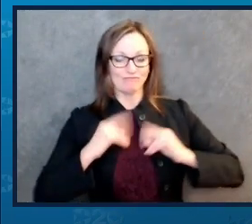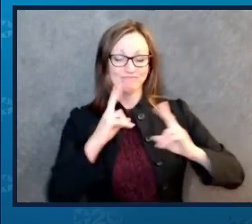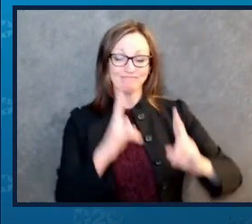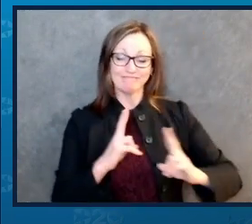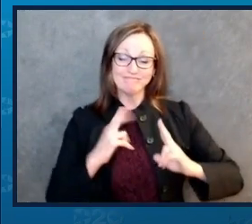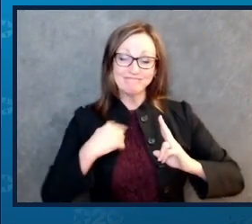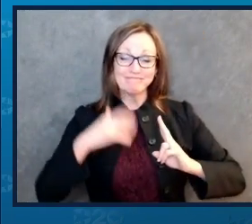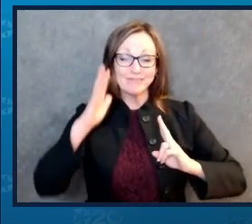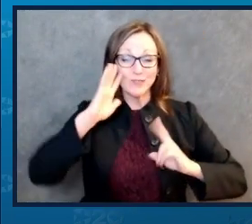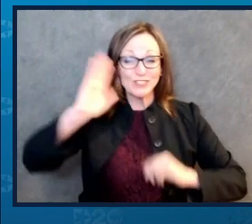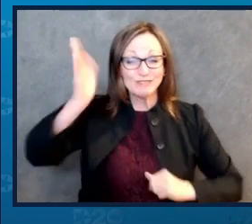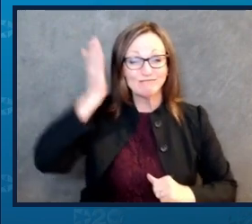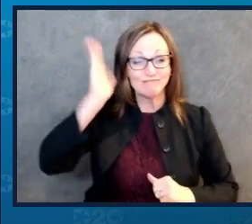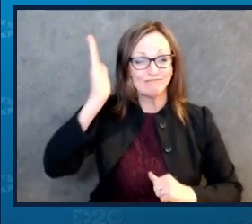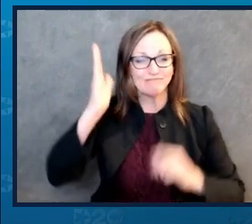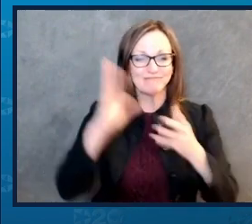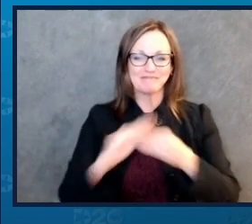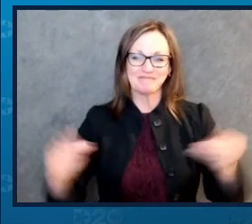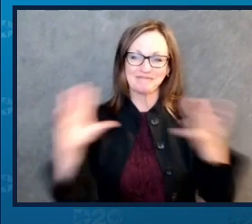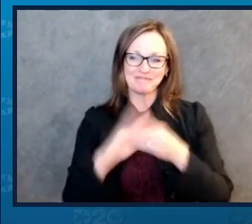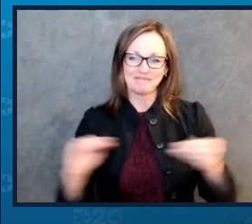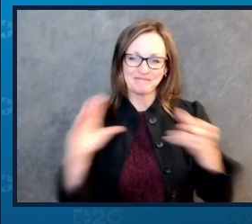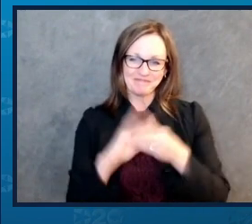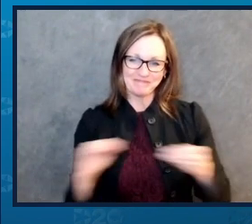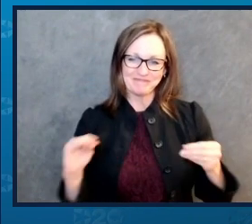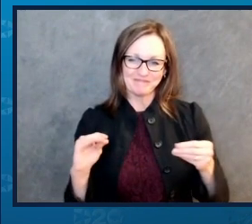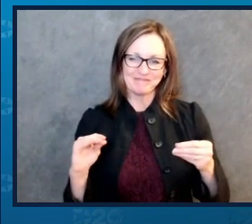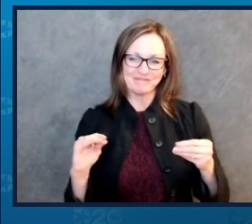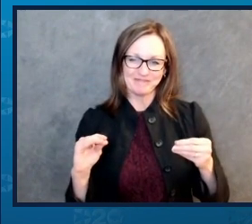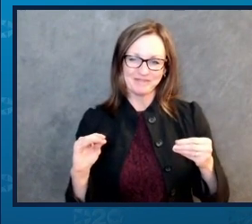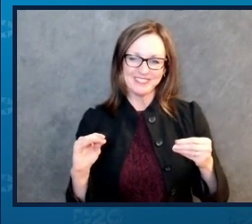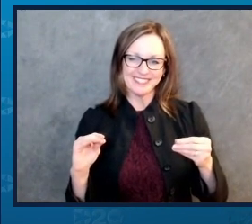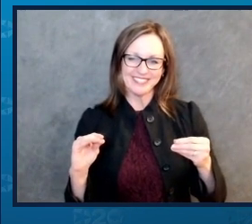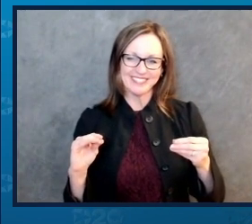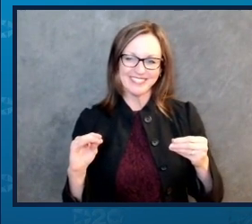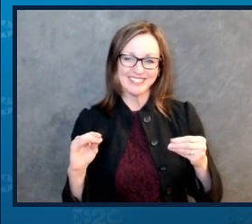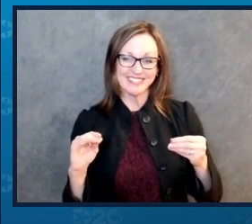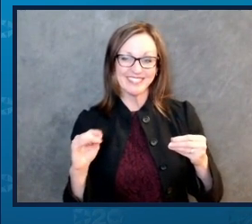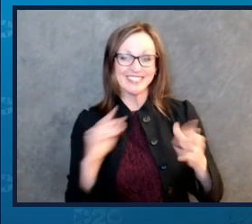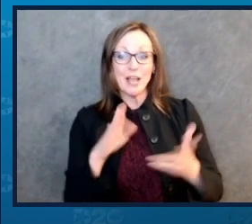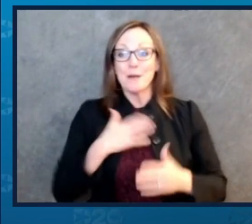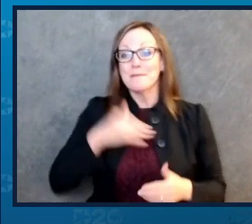WHICH MEANS YOU WILL ALWAYS BE MY OLDER SISTER AND THERE ARE SOME THINGS WE WOULD LIKE TO